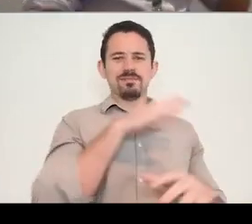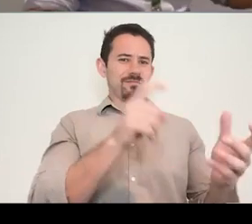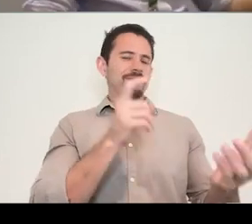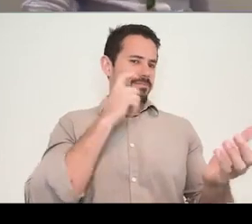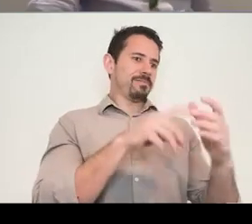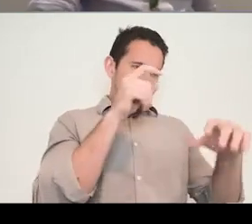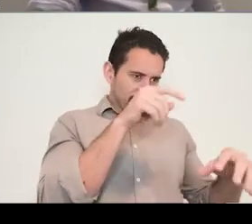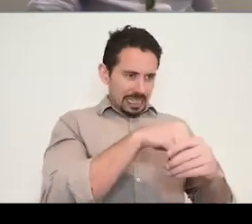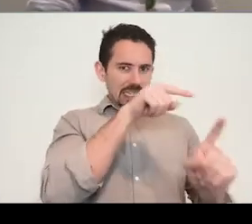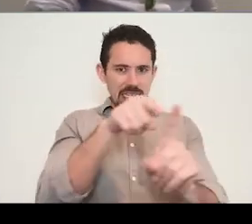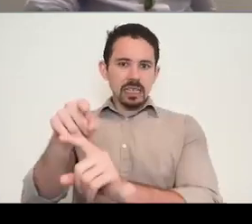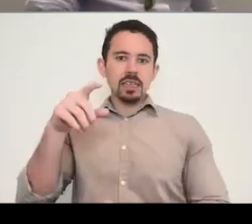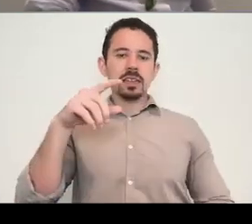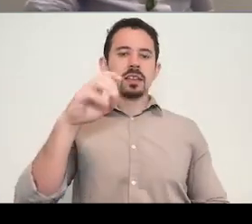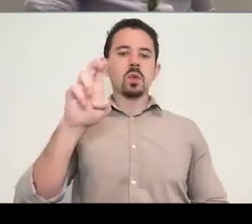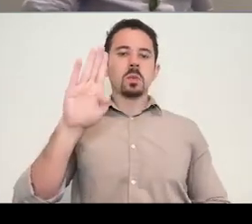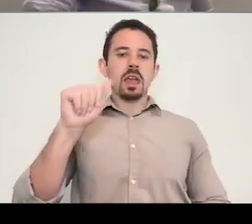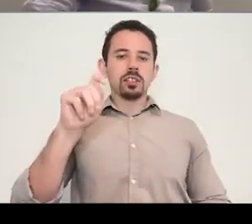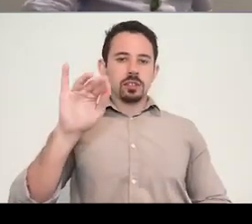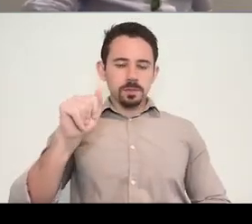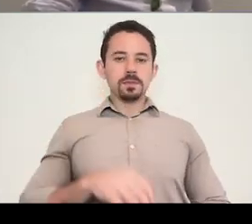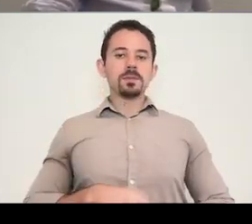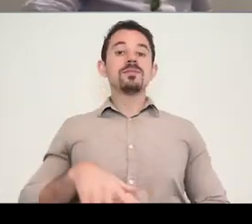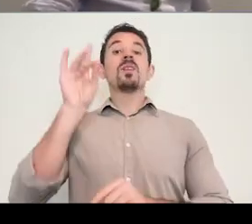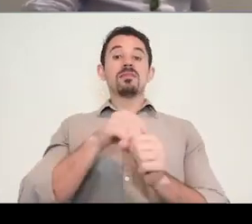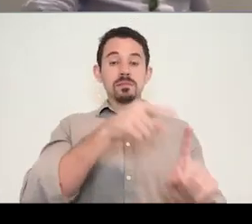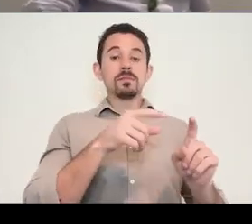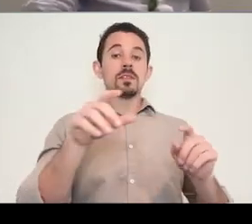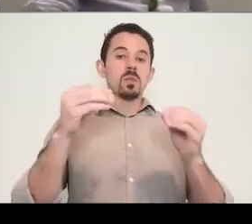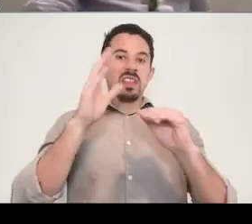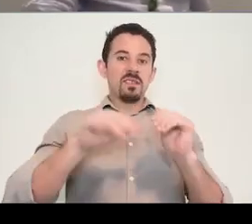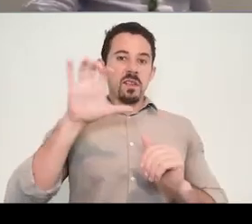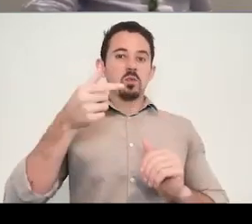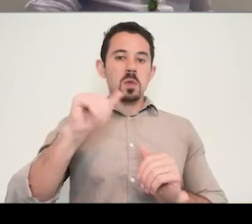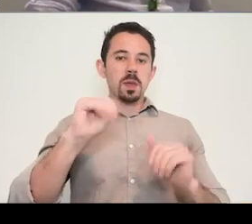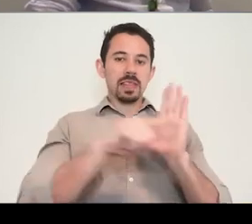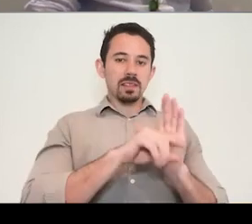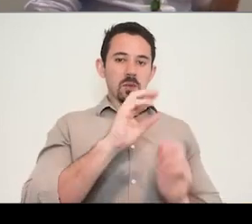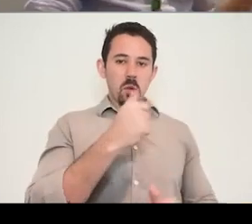widespread across bacteria, found in over 500 Gram negative organisms and over 900 Gram